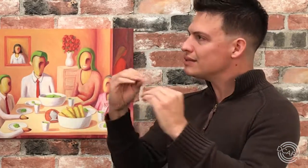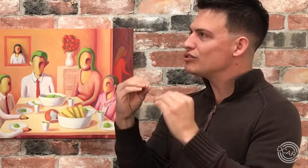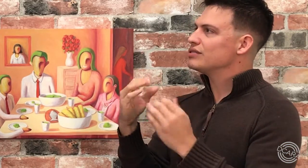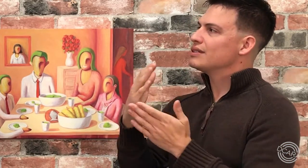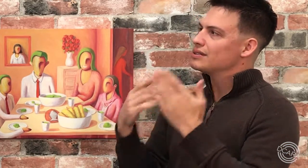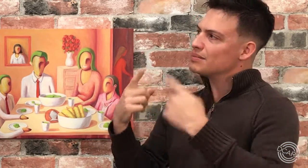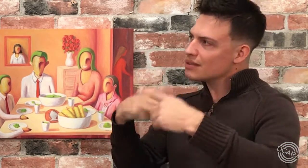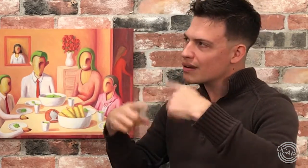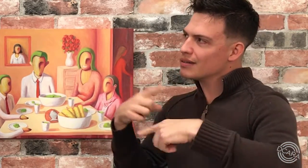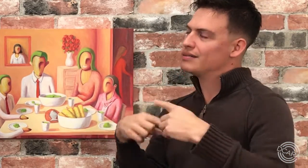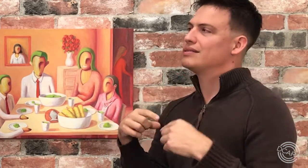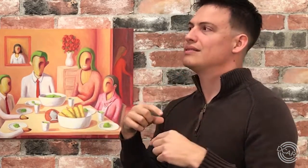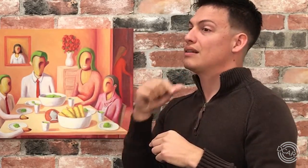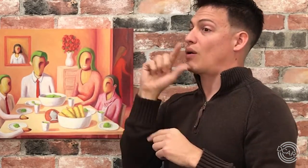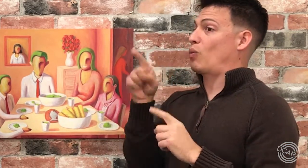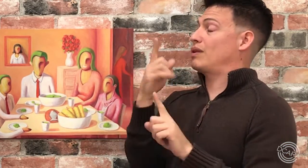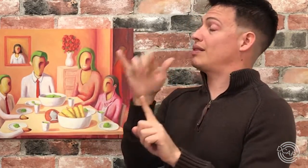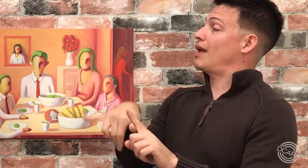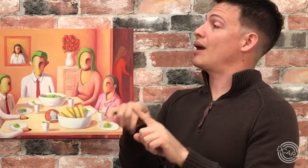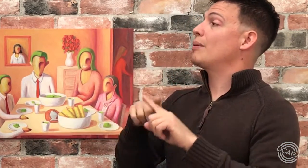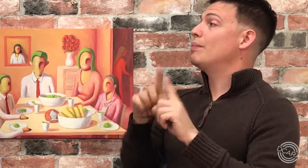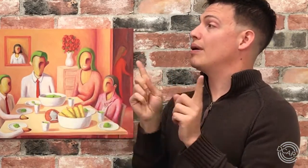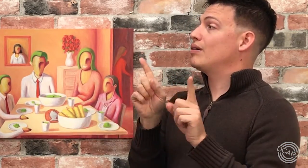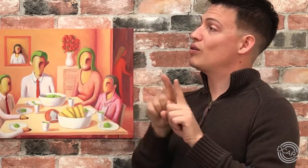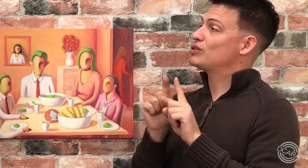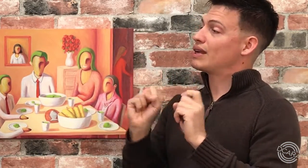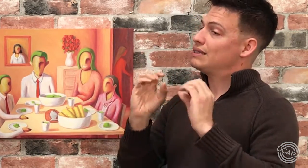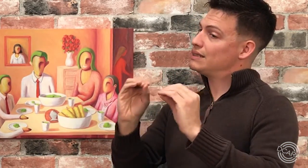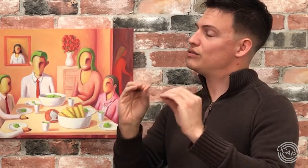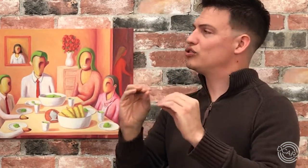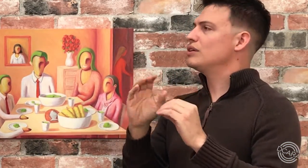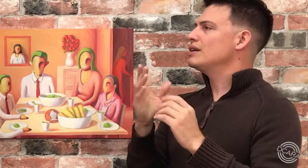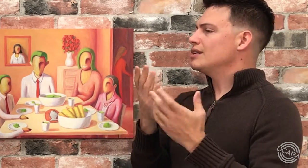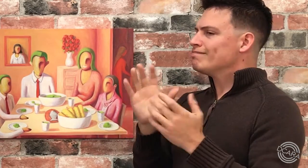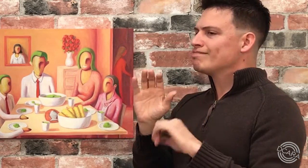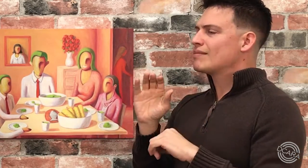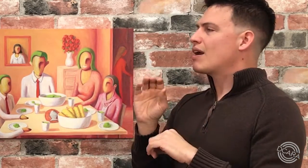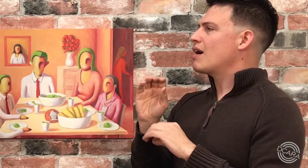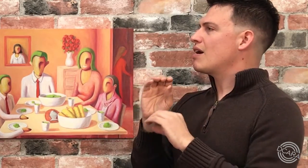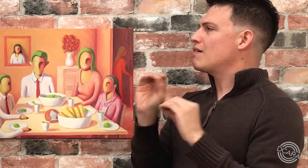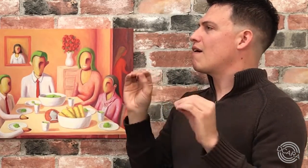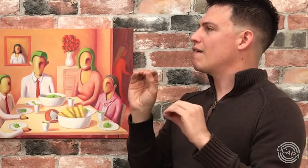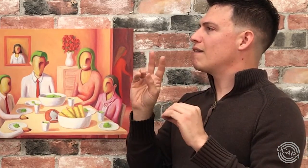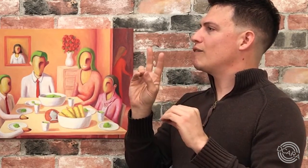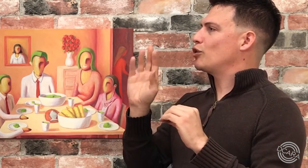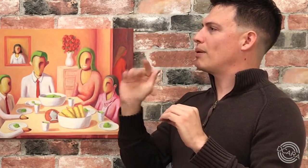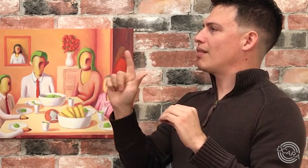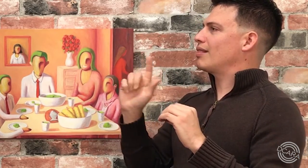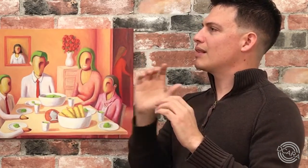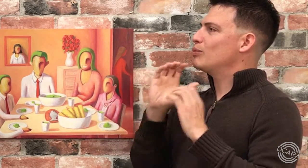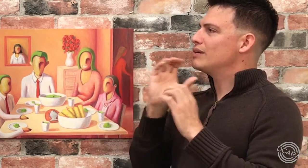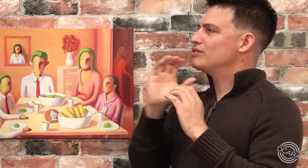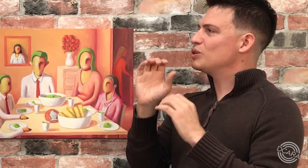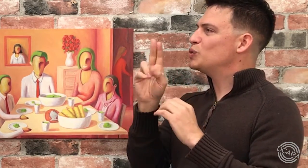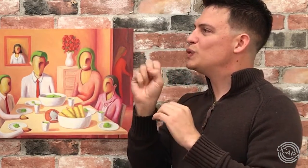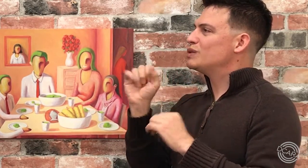I can teach them some sign language. Not only that, but I can teach them some non-verbal communication like...